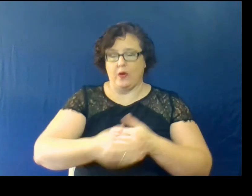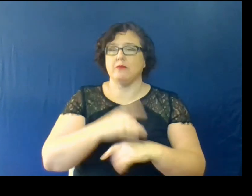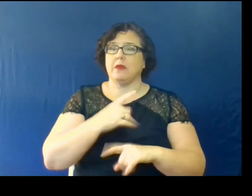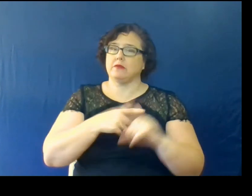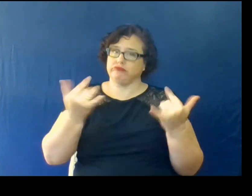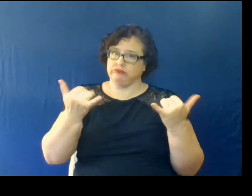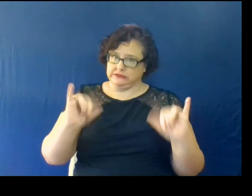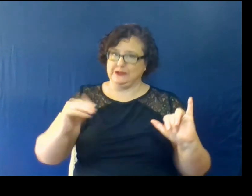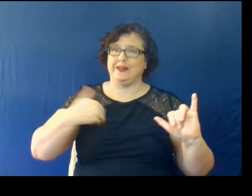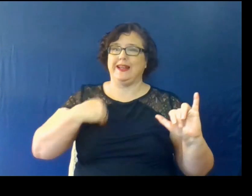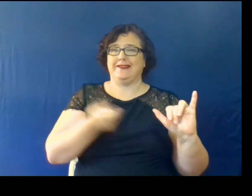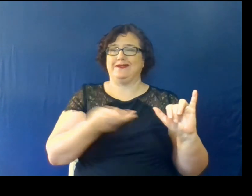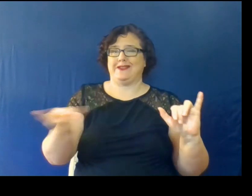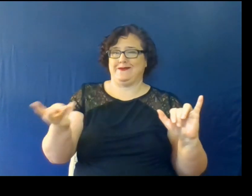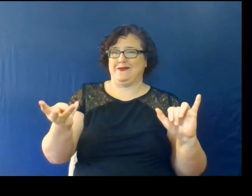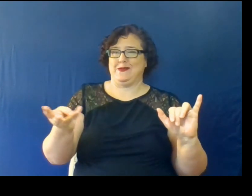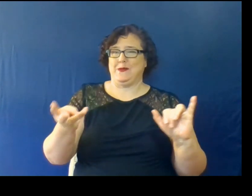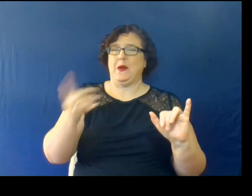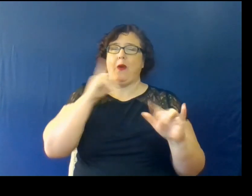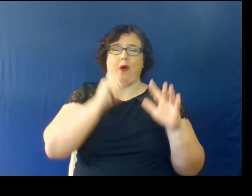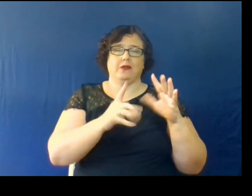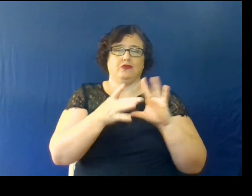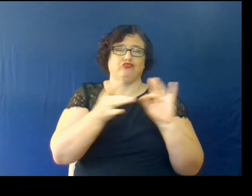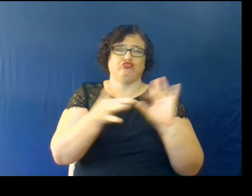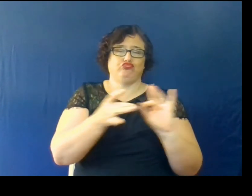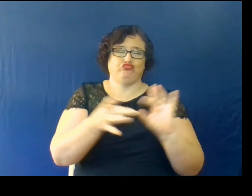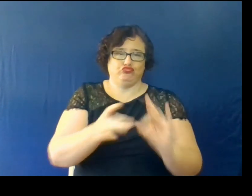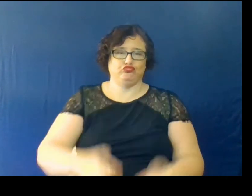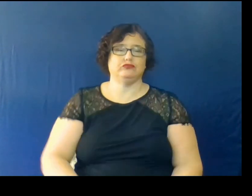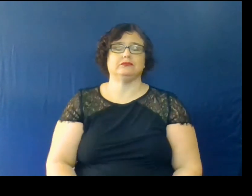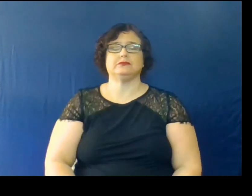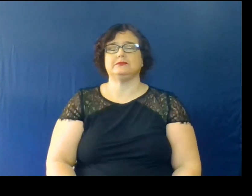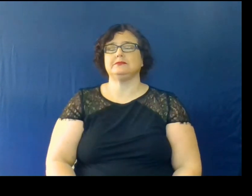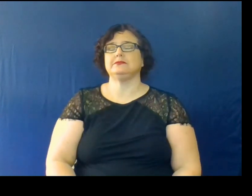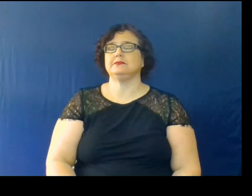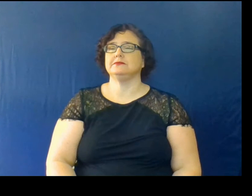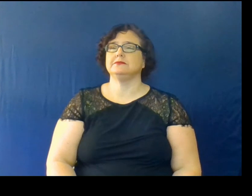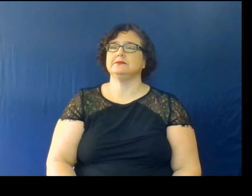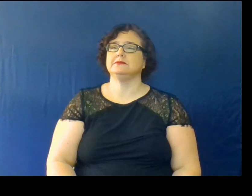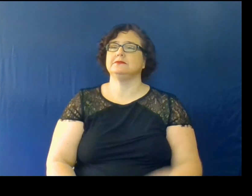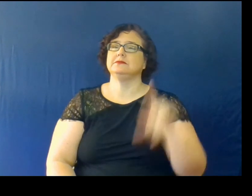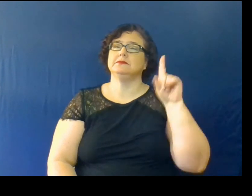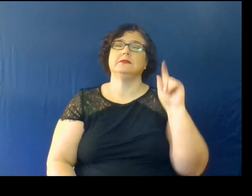that's there that I'd like to bring them up. There is a question that I have from Dana.